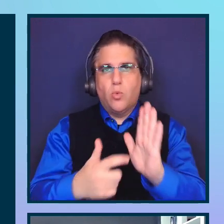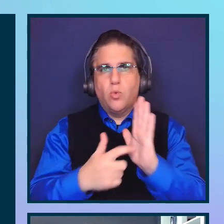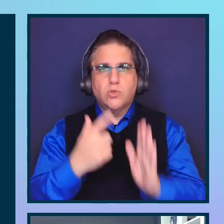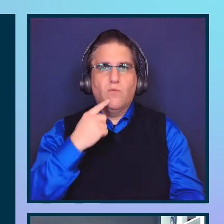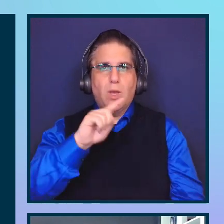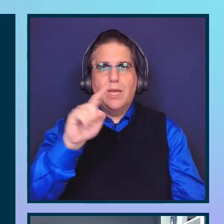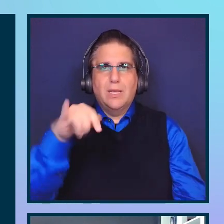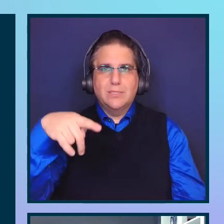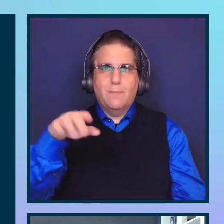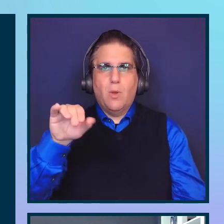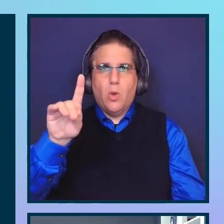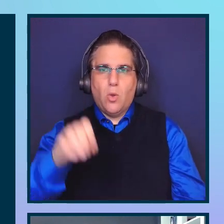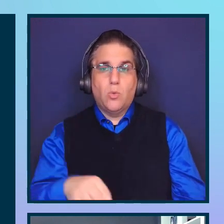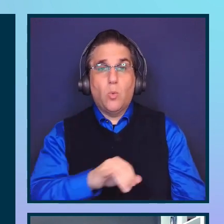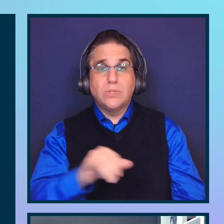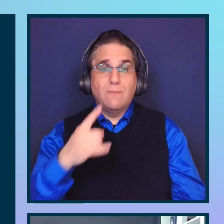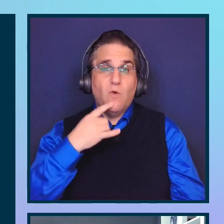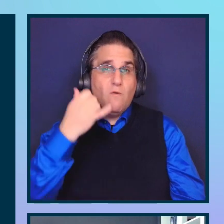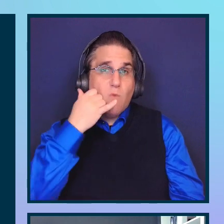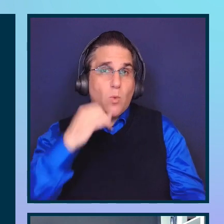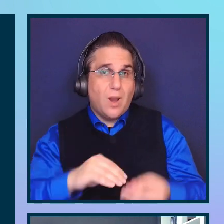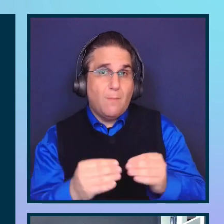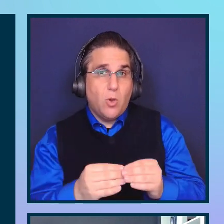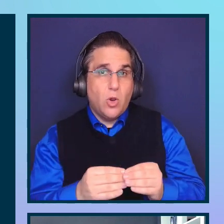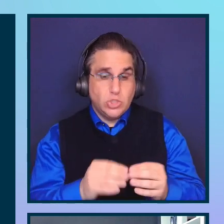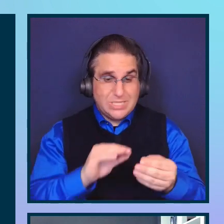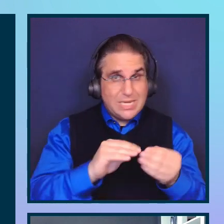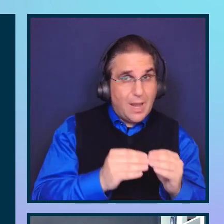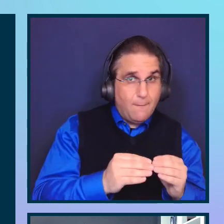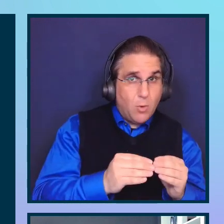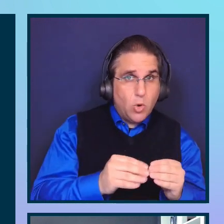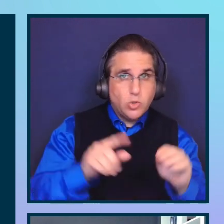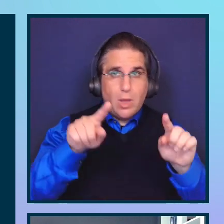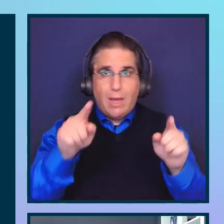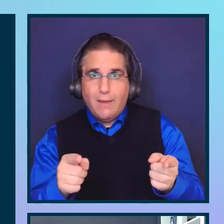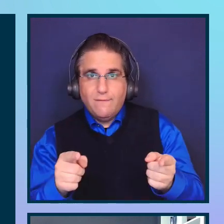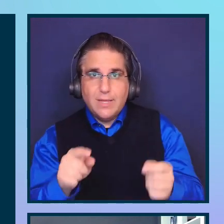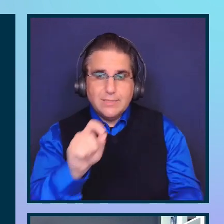Like you expecting just numbers? Are you expecting parenthesis and hyphens and spaces and things like that?